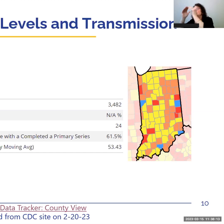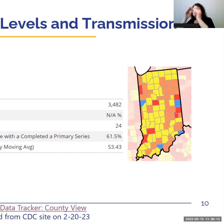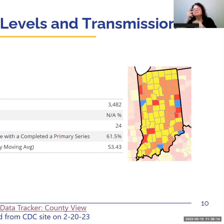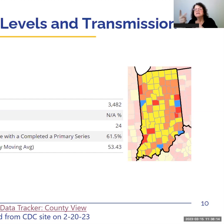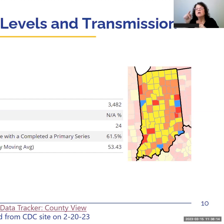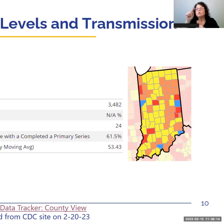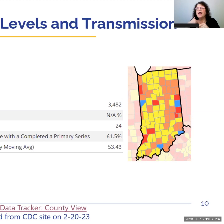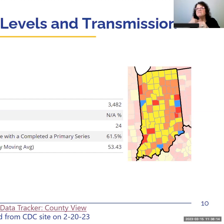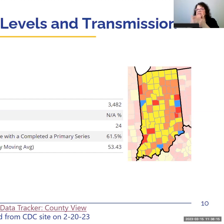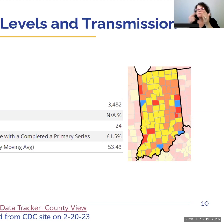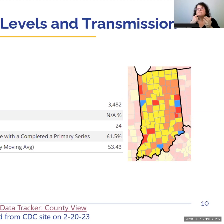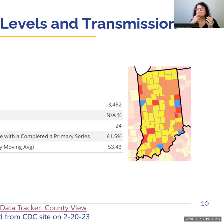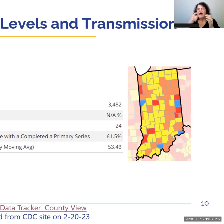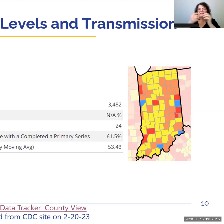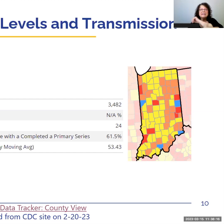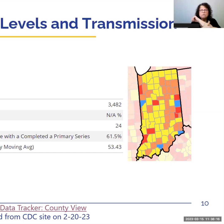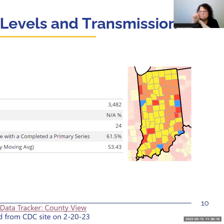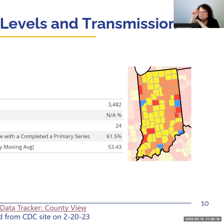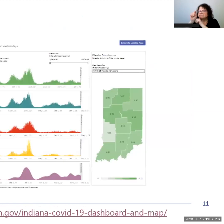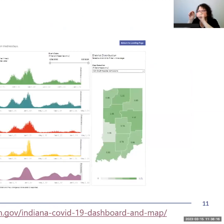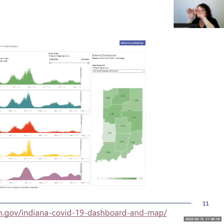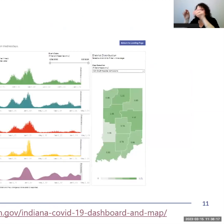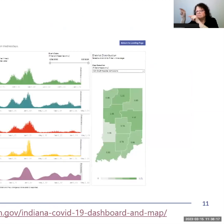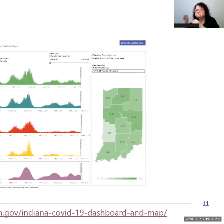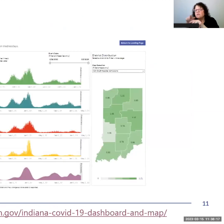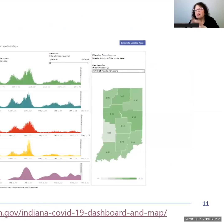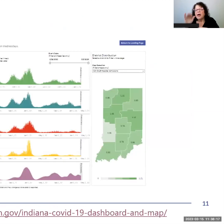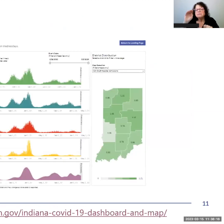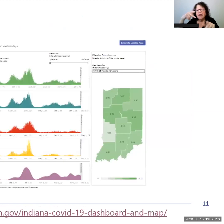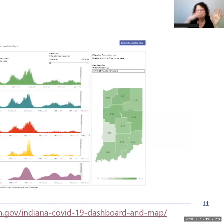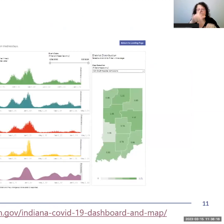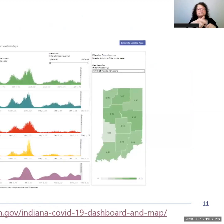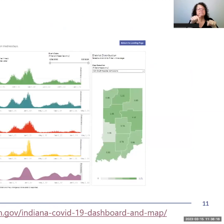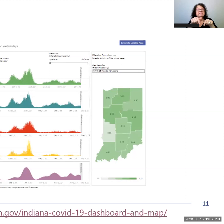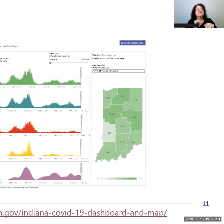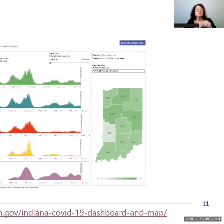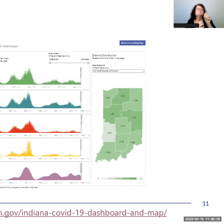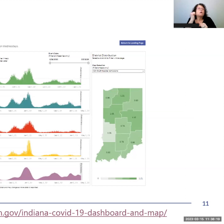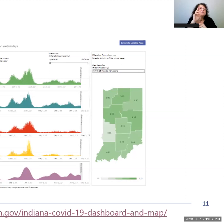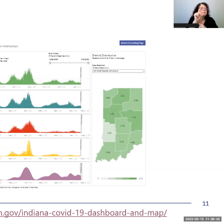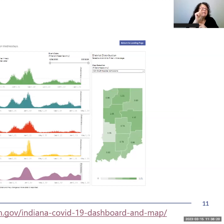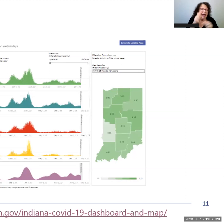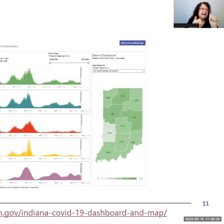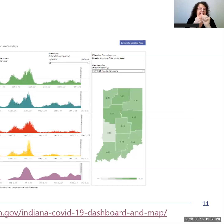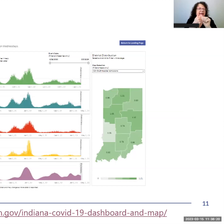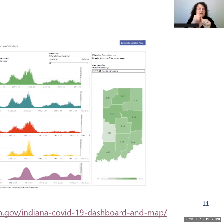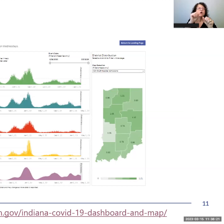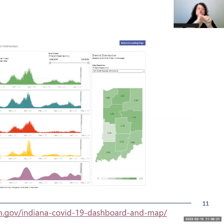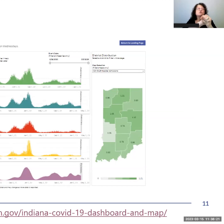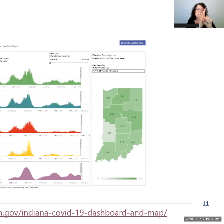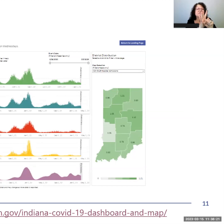have some red counties there on that map. This is our most updated Coronavirus IN.gov